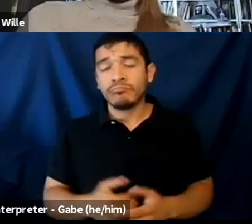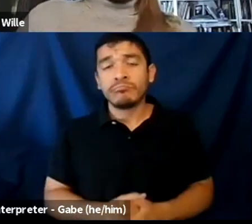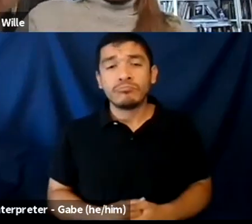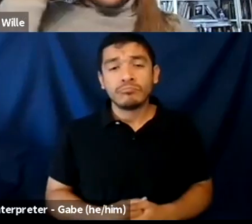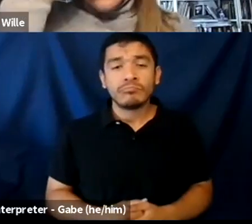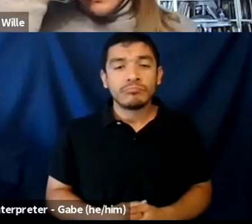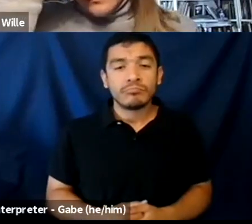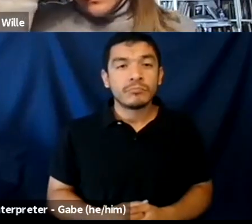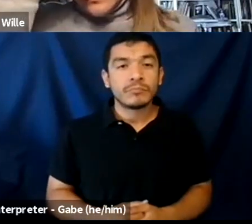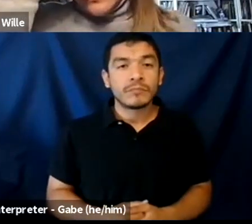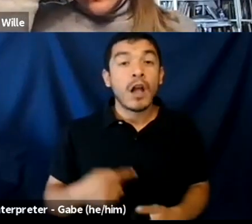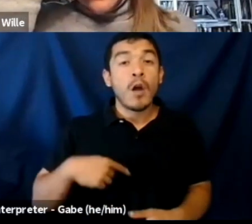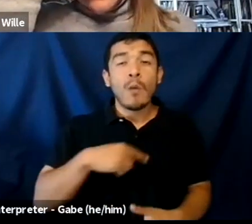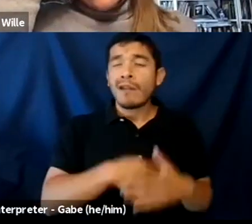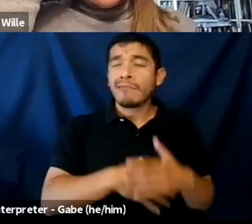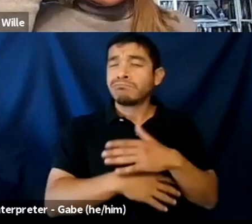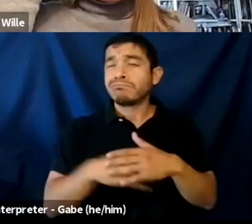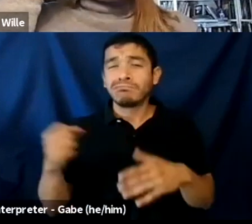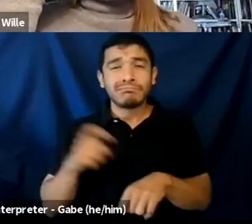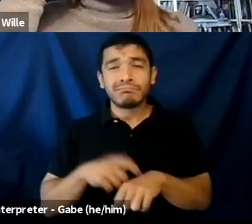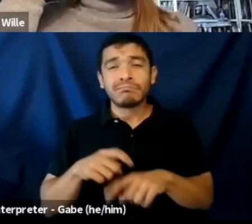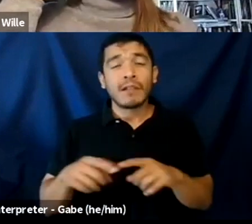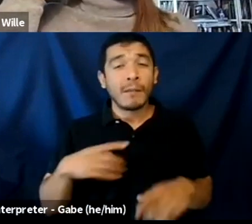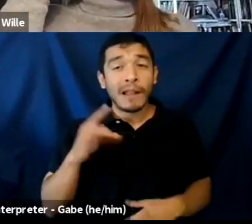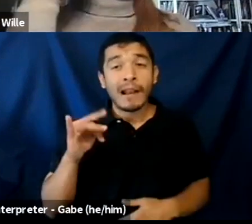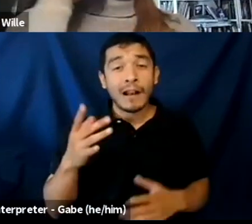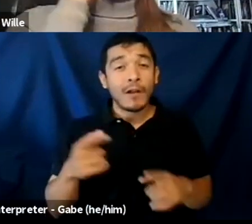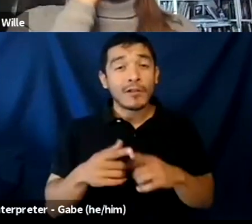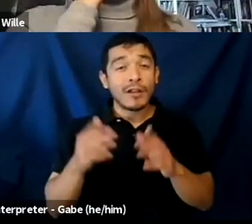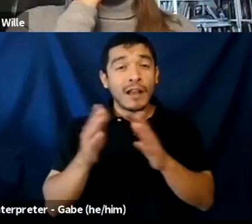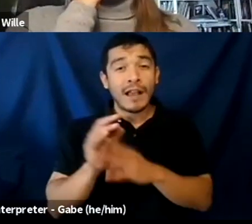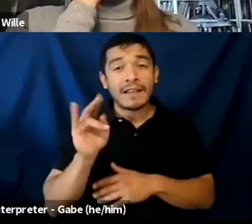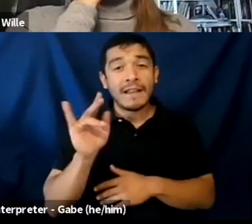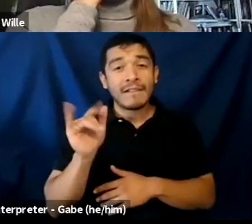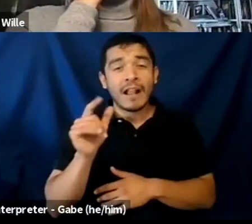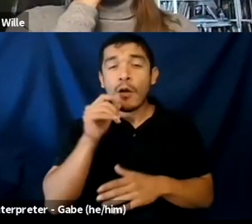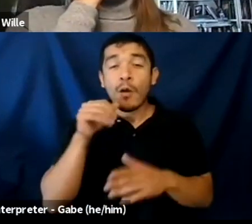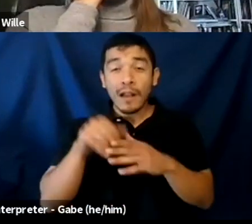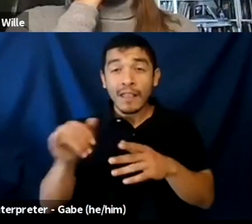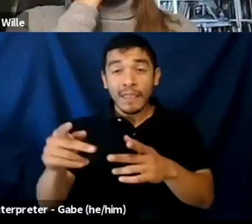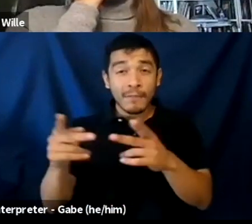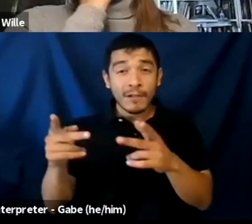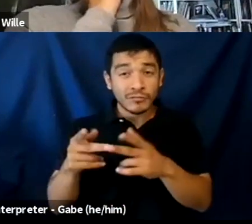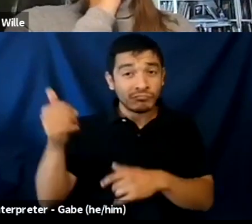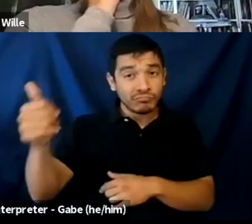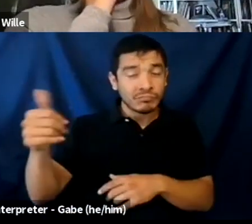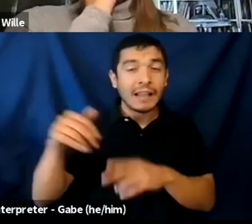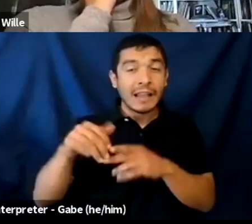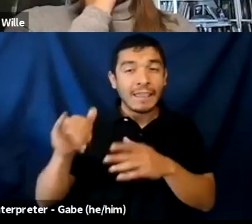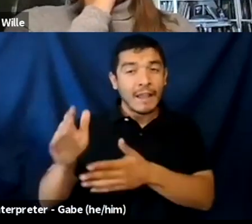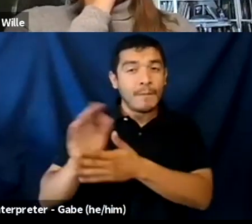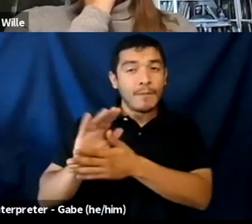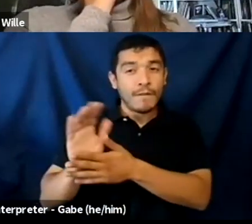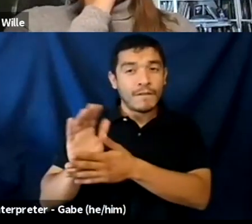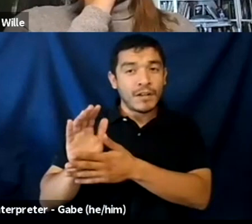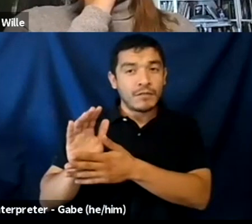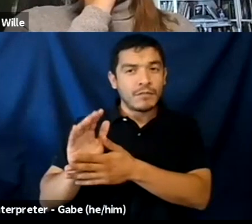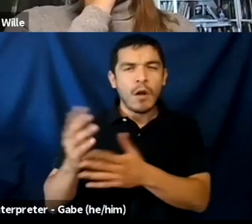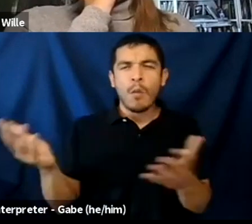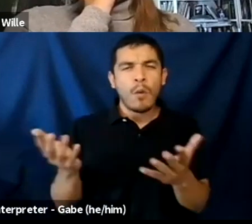We're out of time, but I did just want to ask Navilla who has been in that position of being in a film. What was your experience?